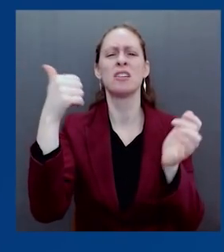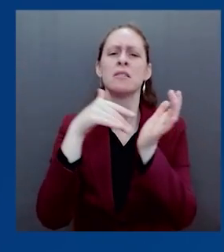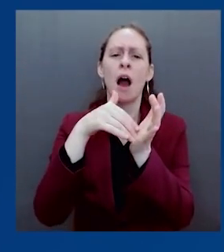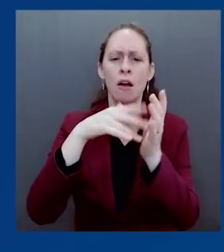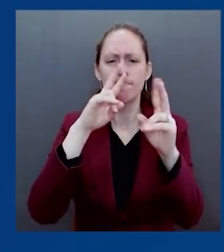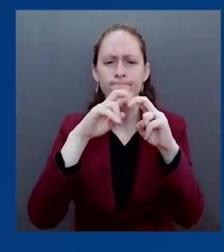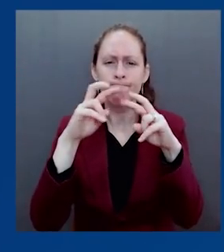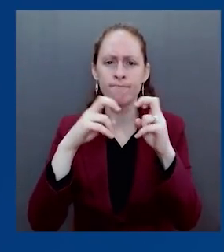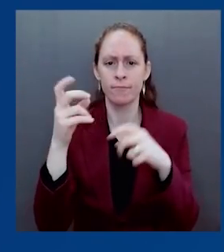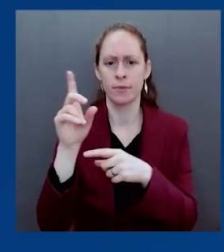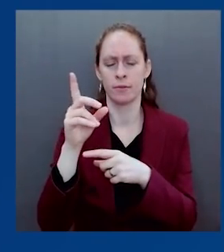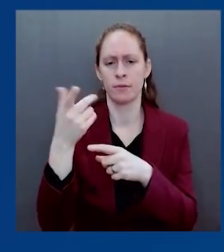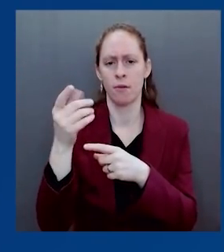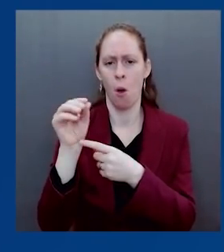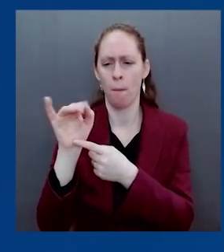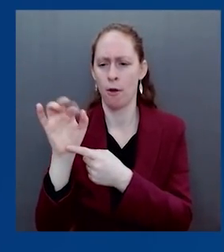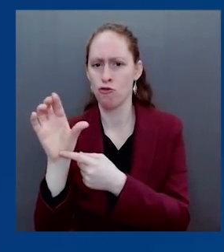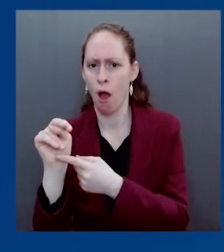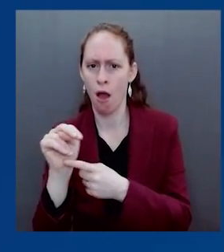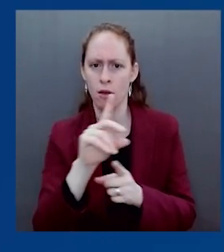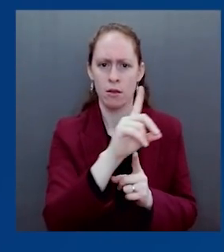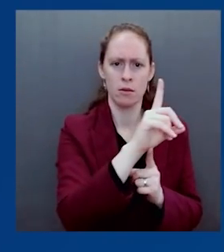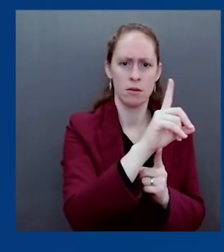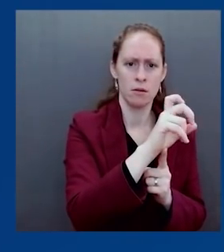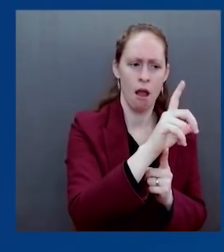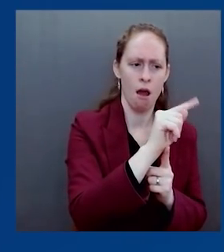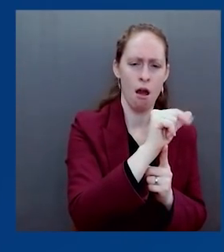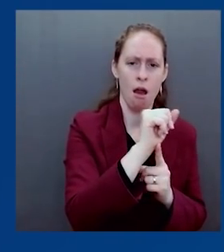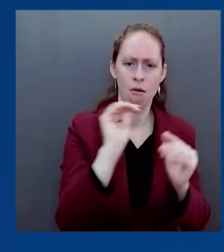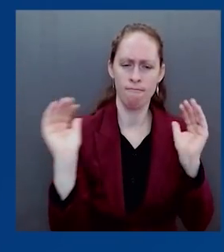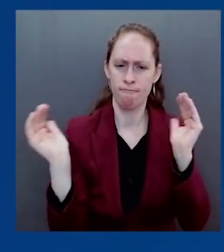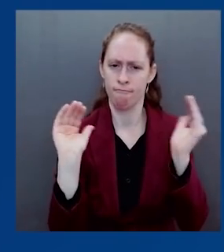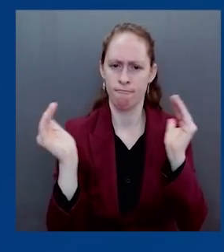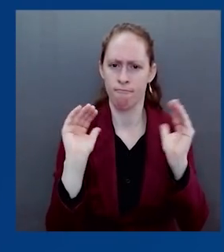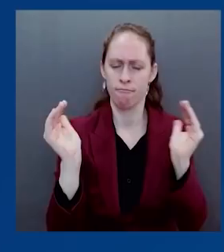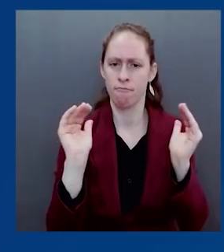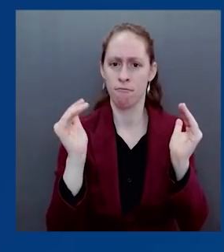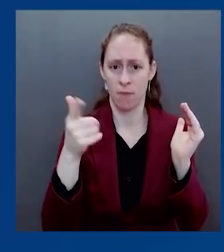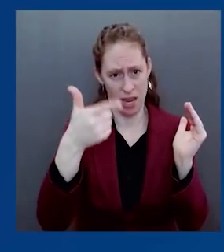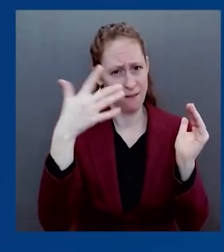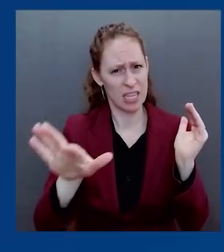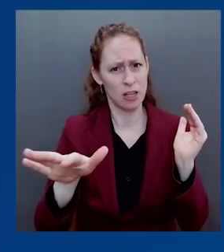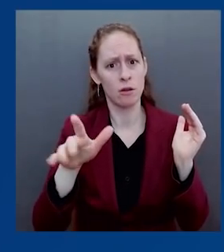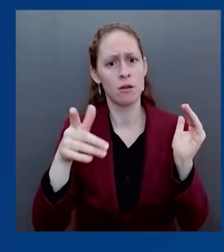flu, the cold, other things like that -- in terms of mortality and serious illnesses?